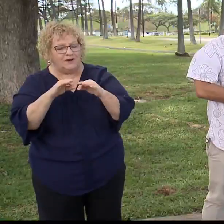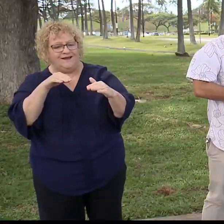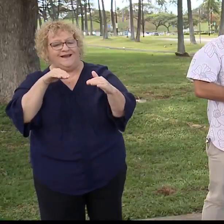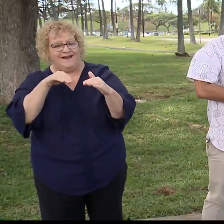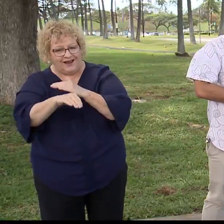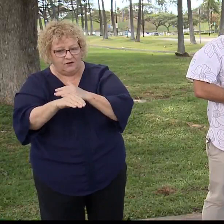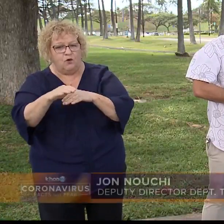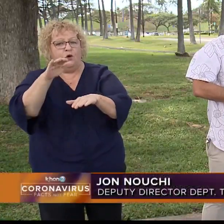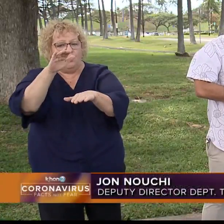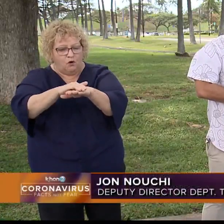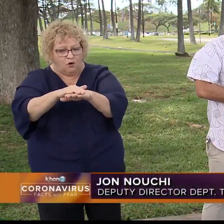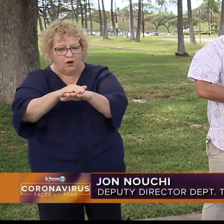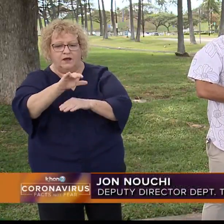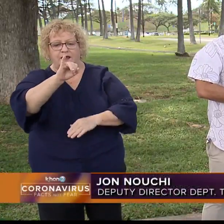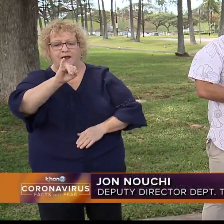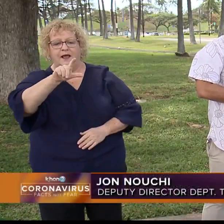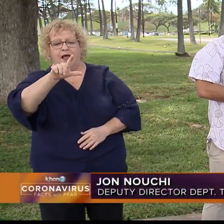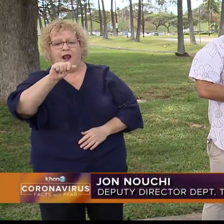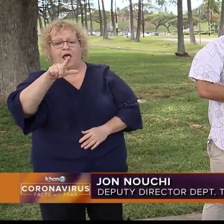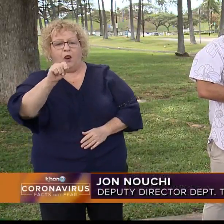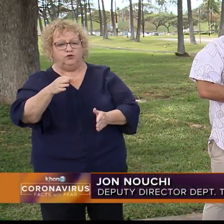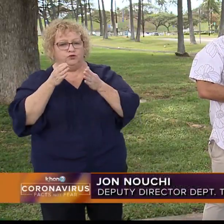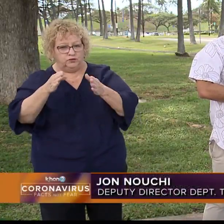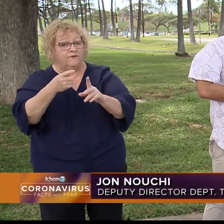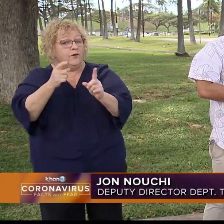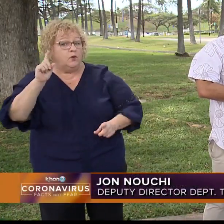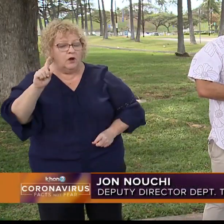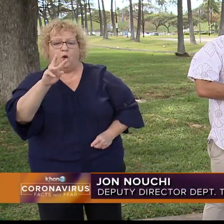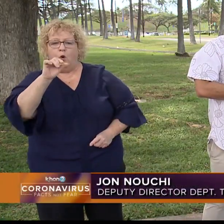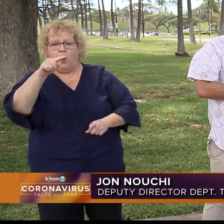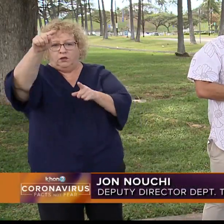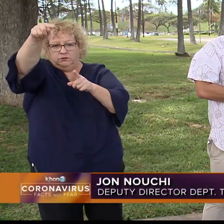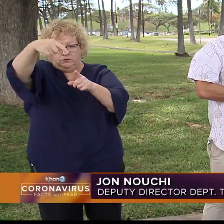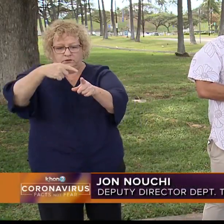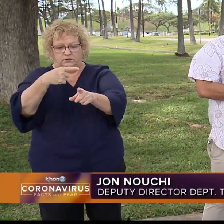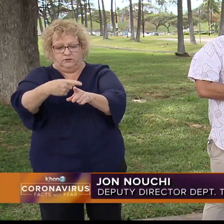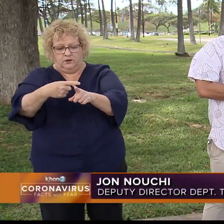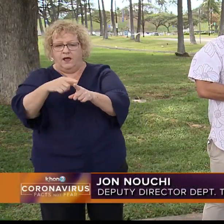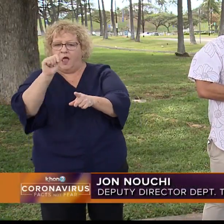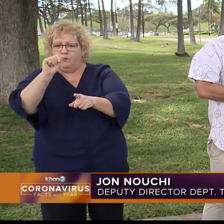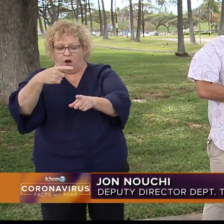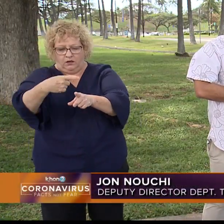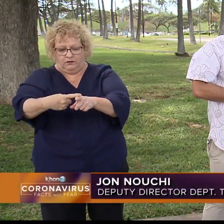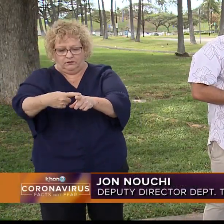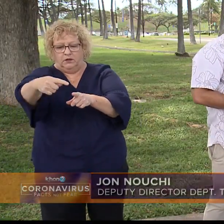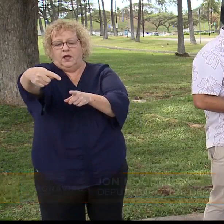FROM ILALO STREET." FROM THERE YOU WILL BE ASKED QUESTIONS TO SEE IF YOU FIT THE CRITERIA.